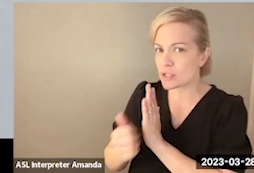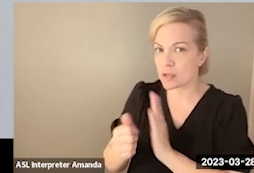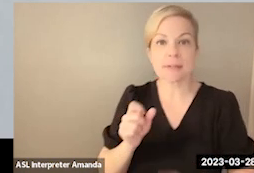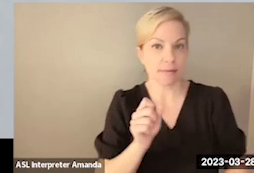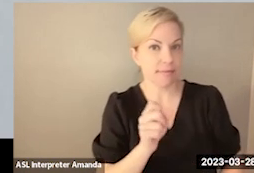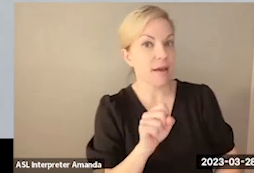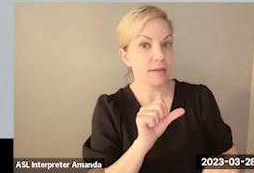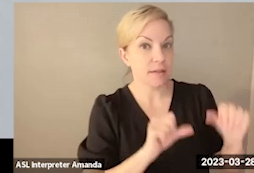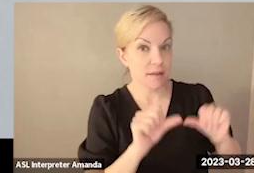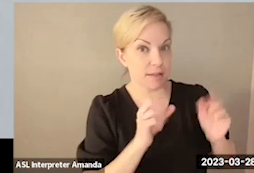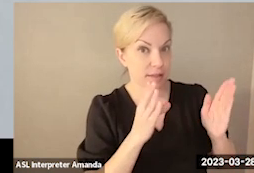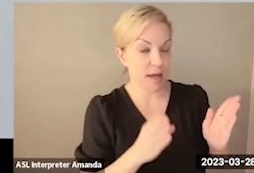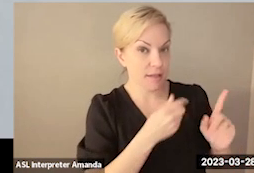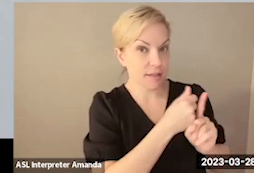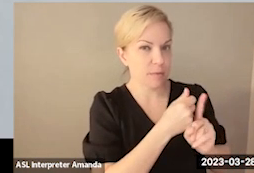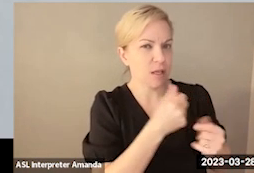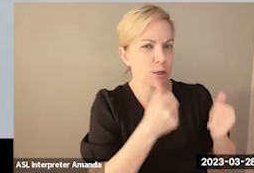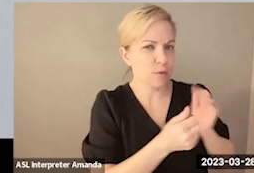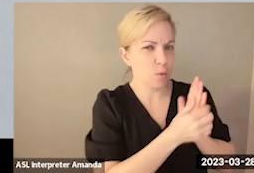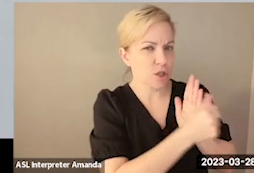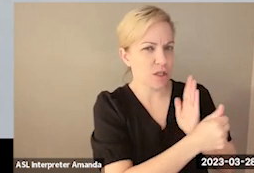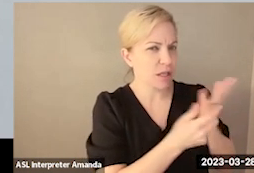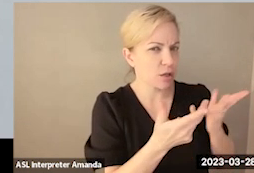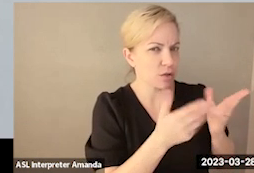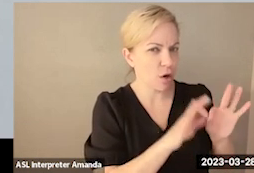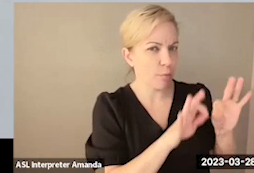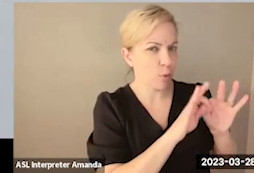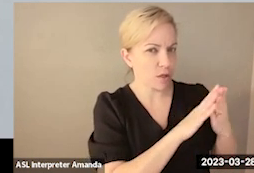Debbie Stine, Science & Technology Policy Academy: Yeah. Yeah. So I think the most important thing is